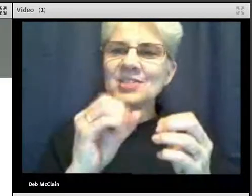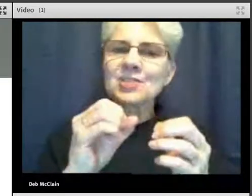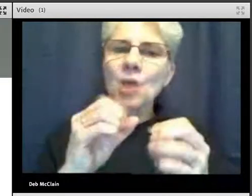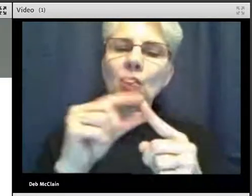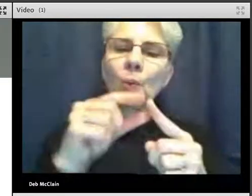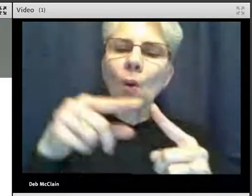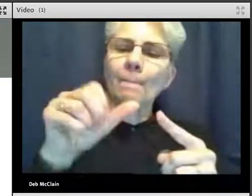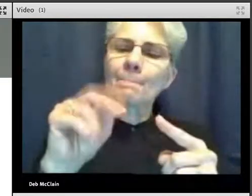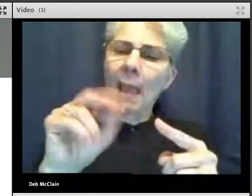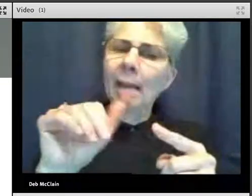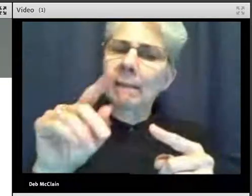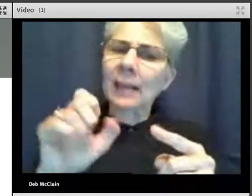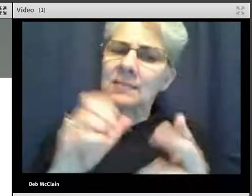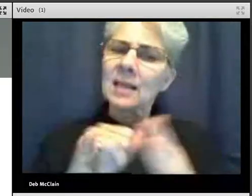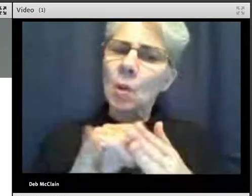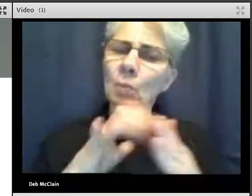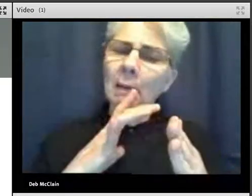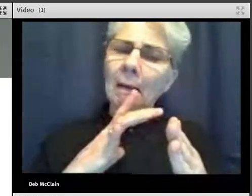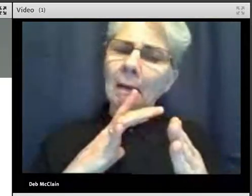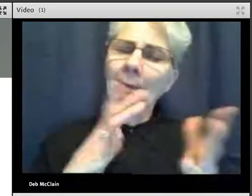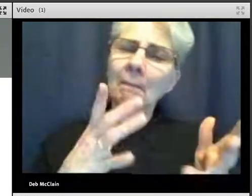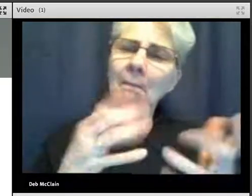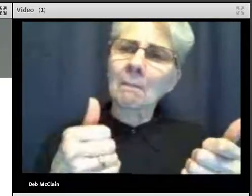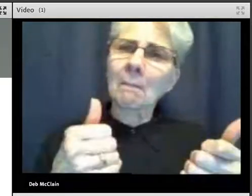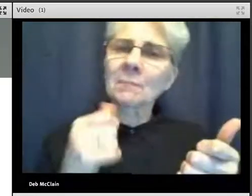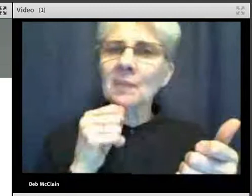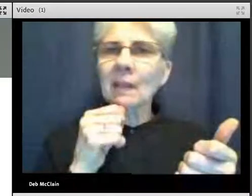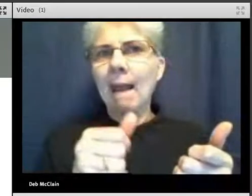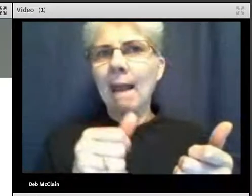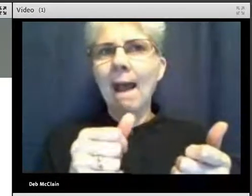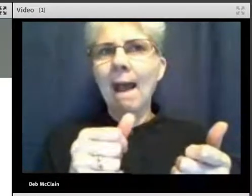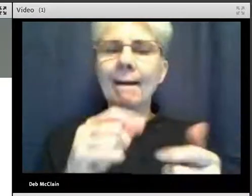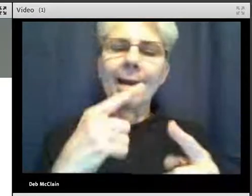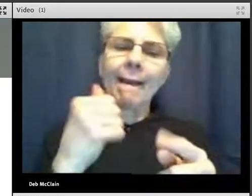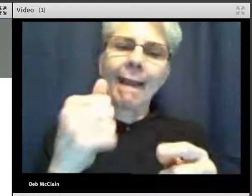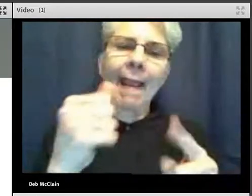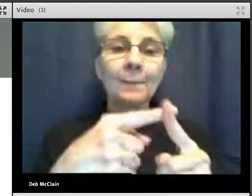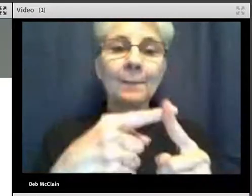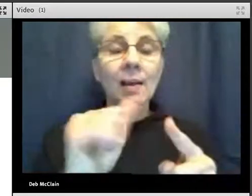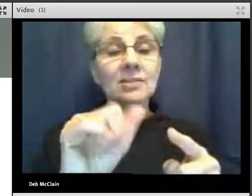So the word "pancakes," OK, it's all right. It's not going to, you know, it's not an A plus alt-tag,